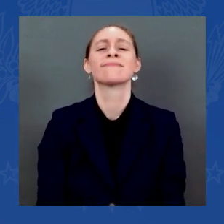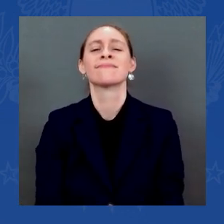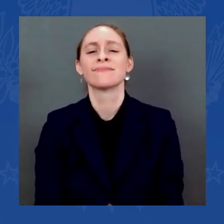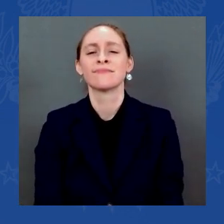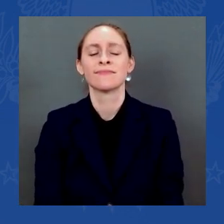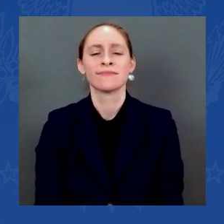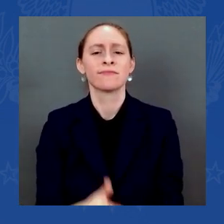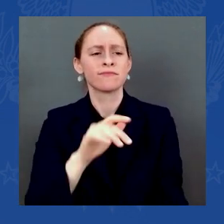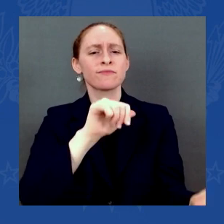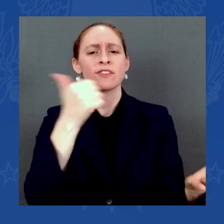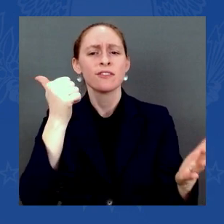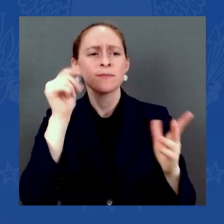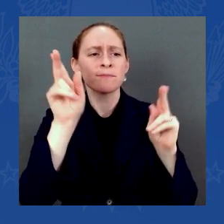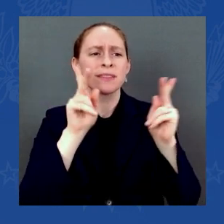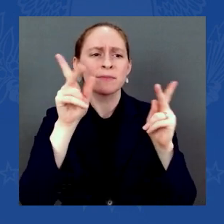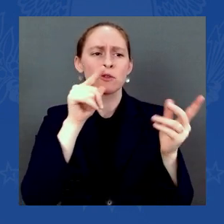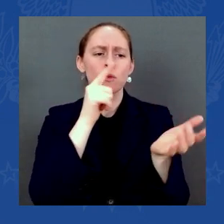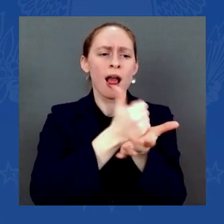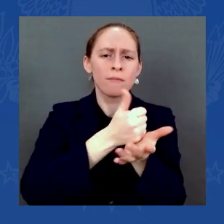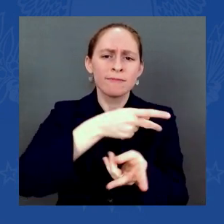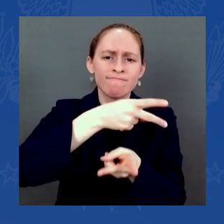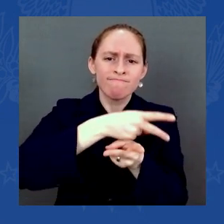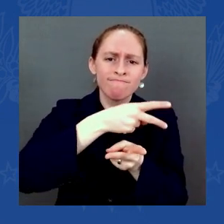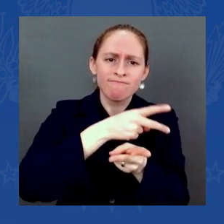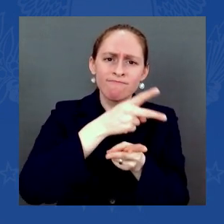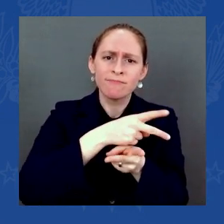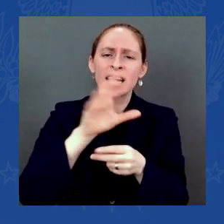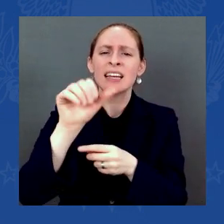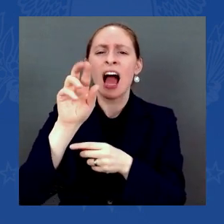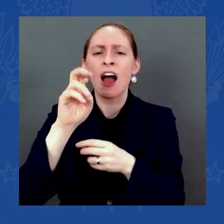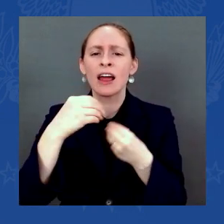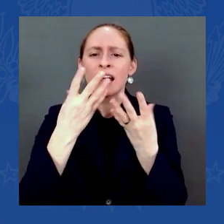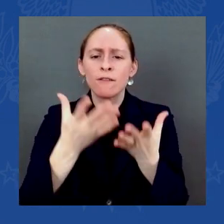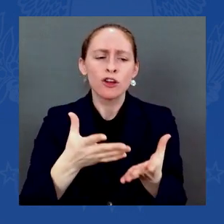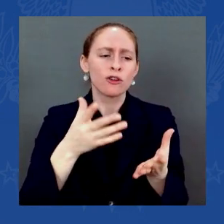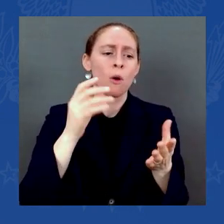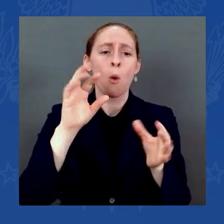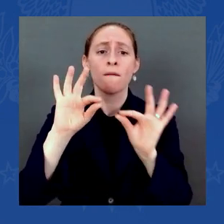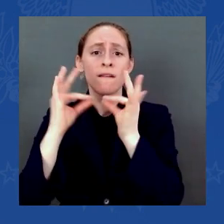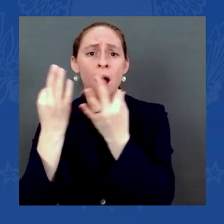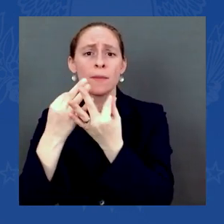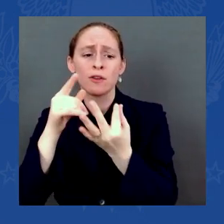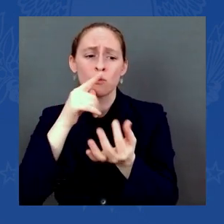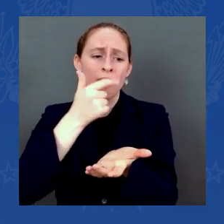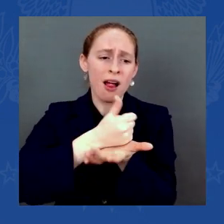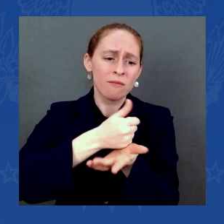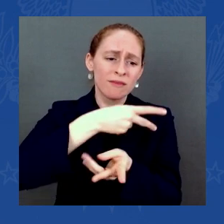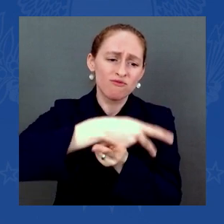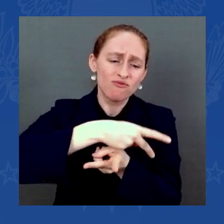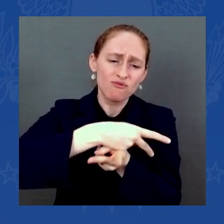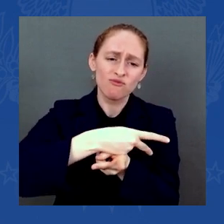Christina Thompson -- excuse me -- Christa Thompson, and groups like ALS Association